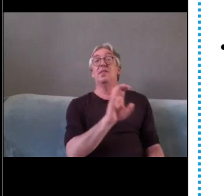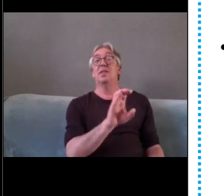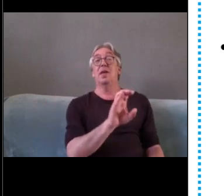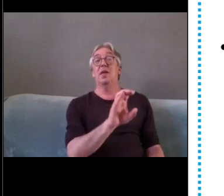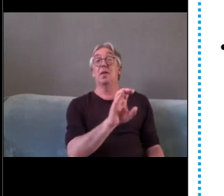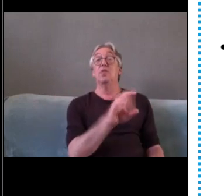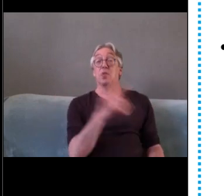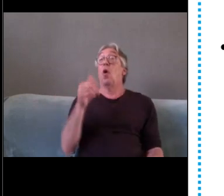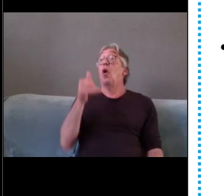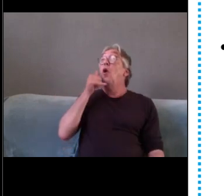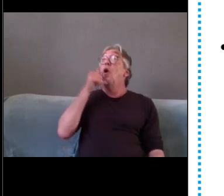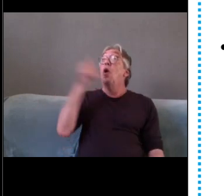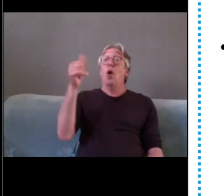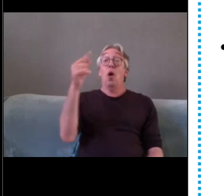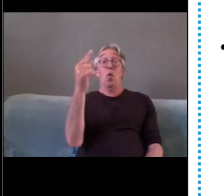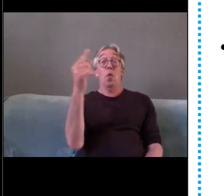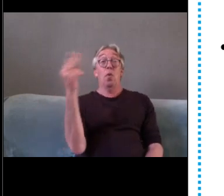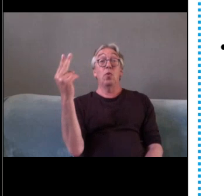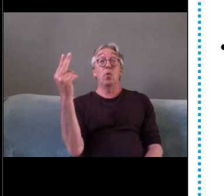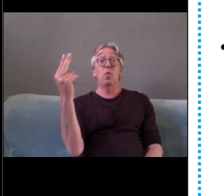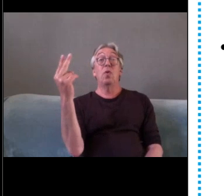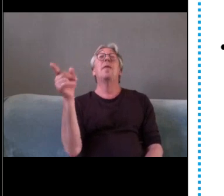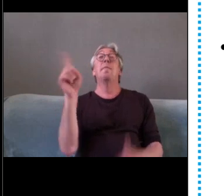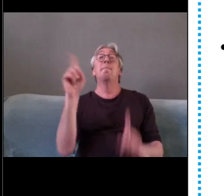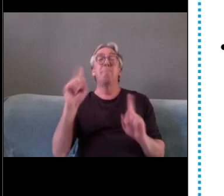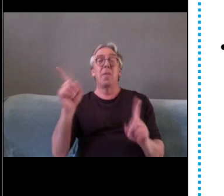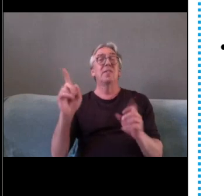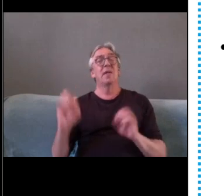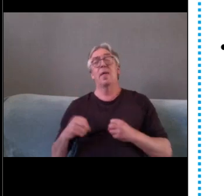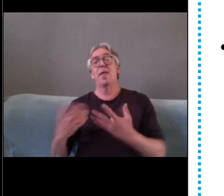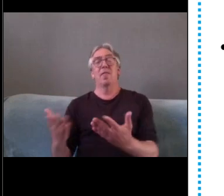they can do it in an accessible way. So you can text them, for example,